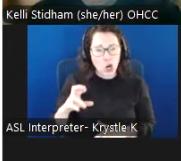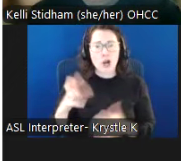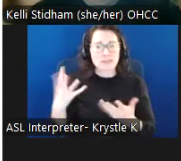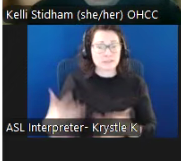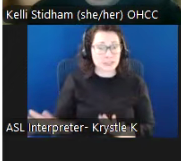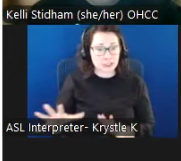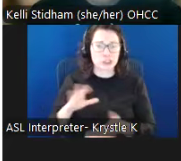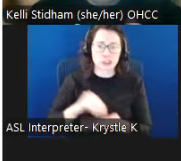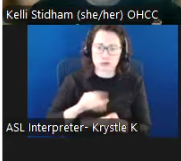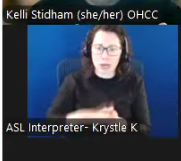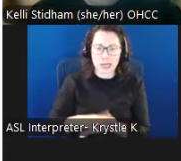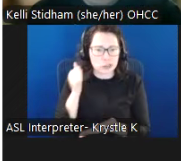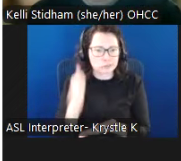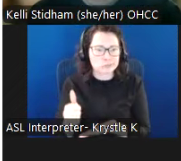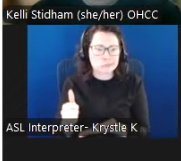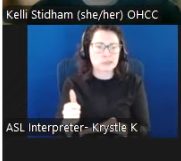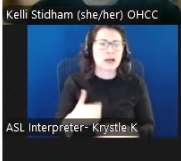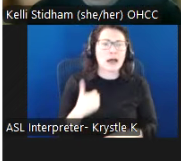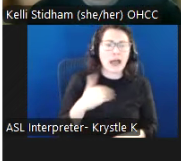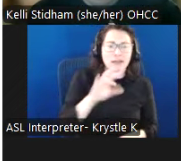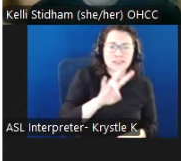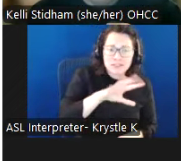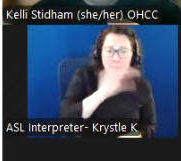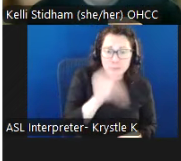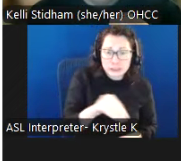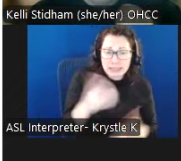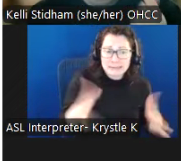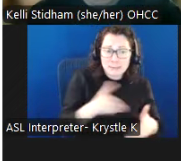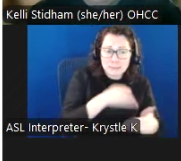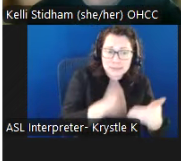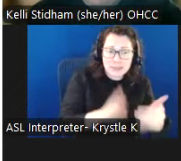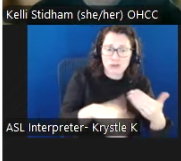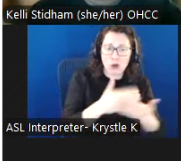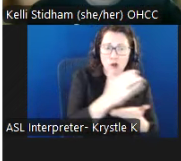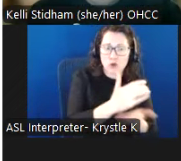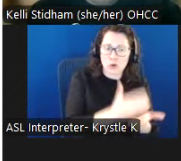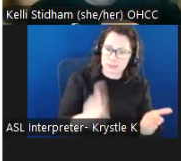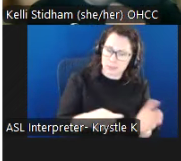record. You're 75% complete with the